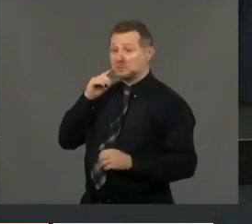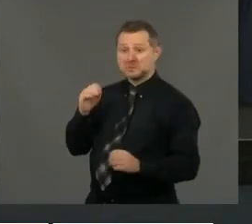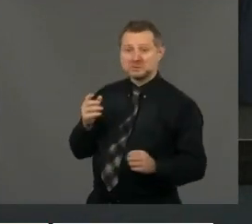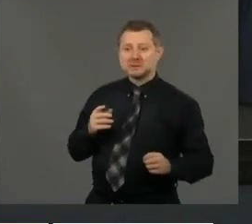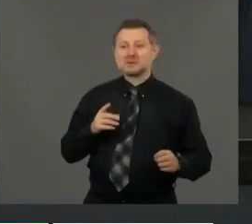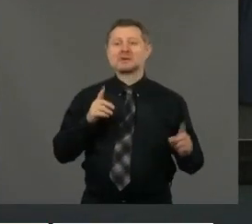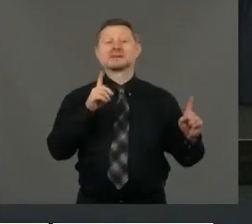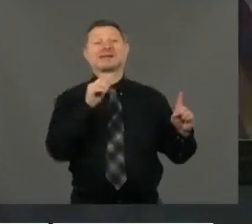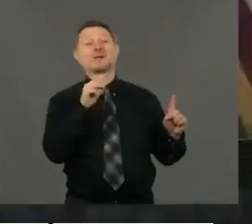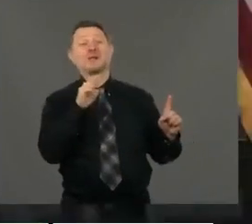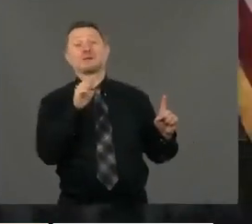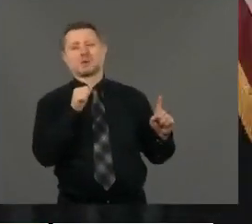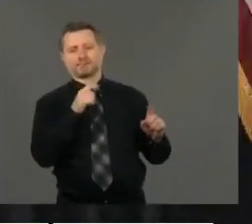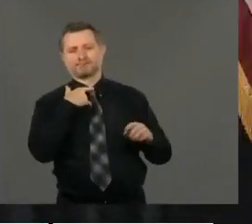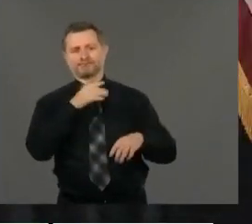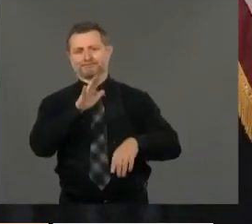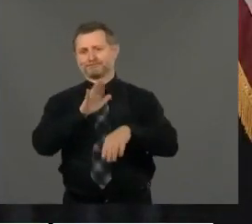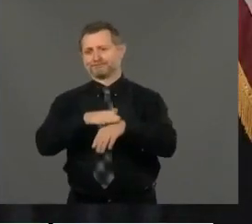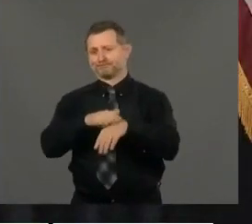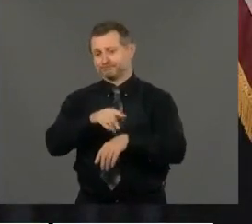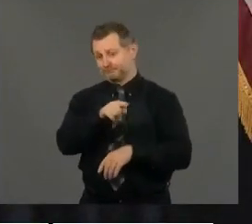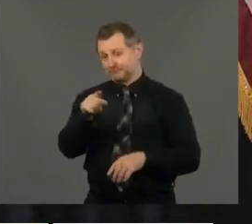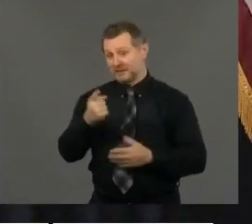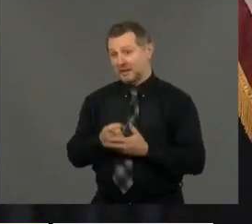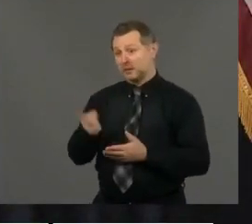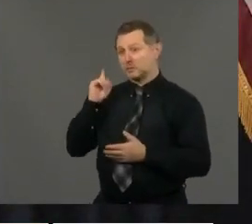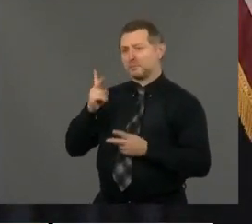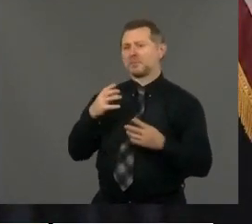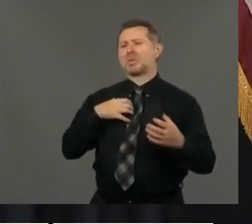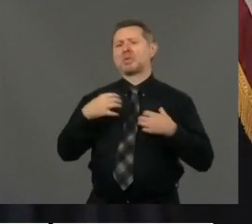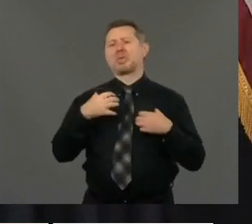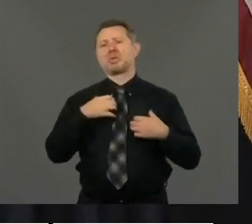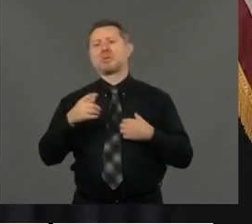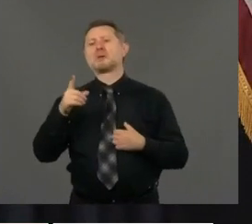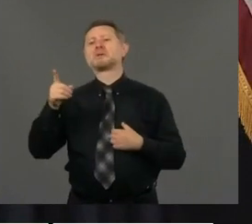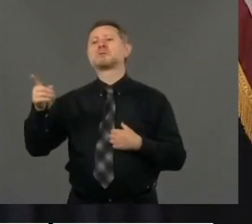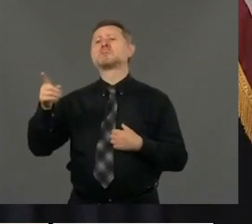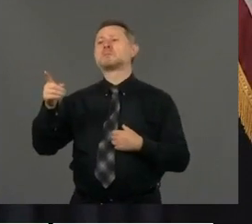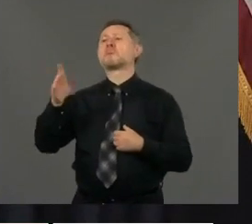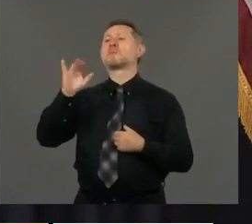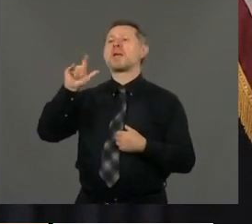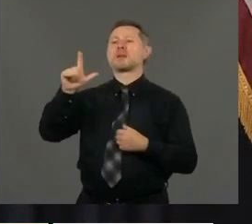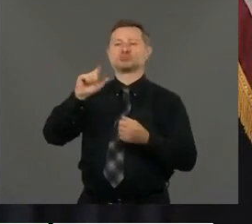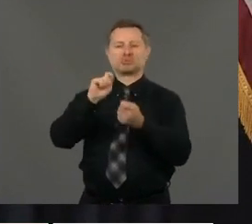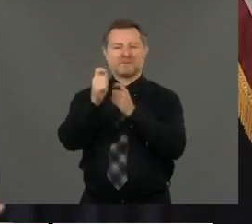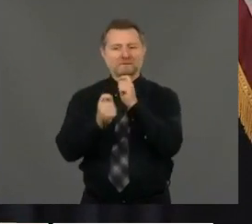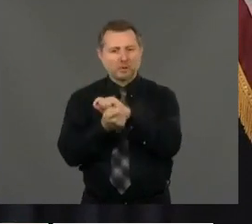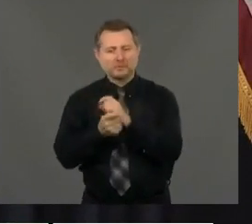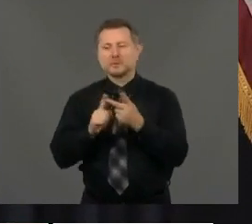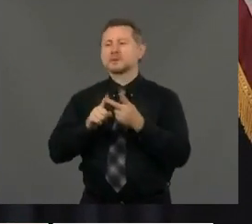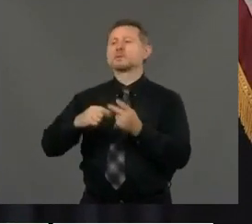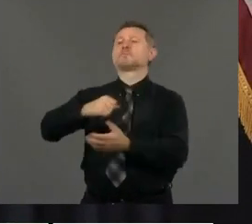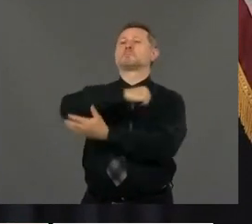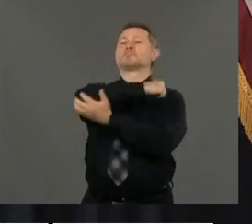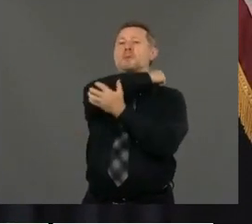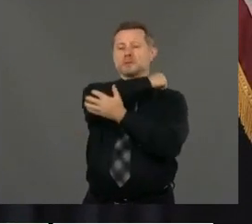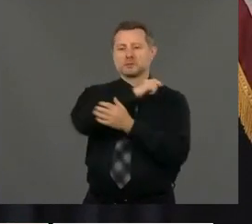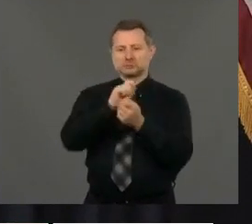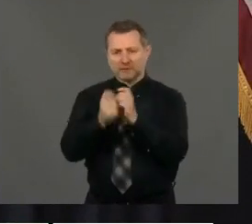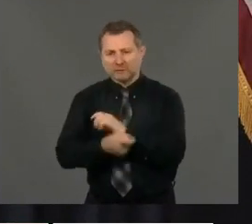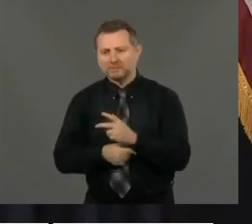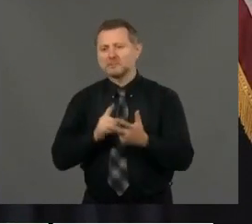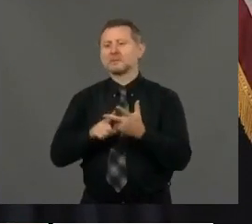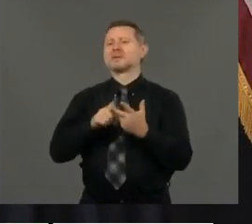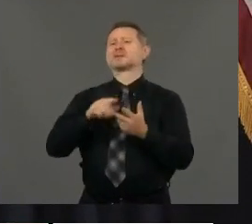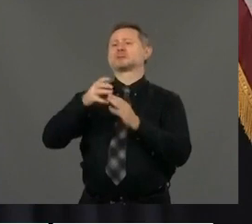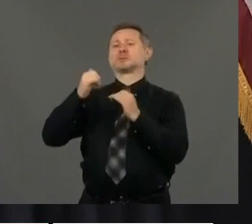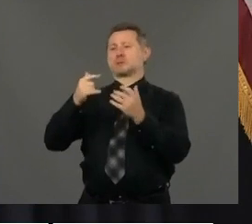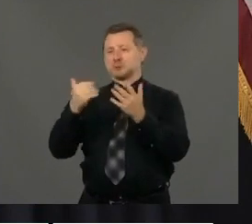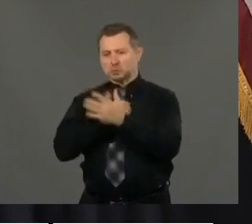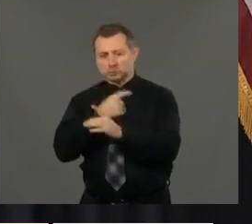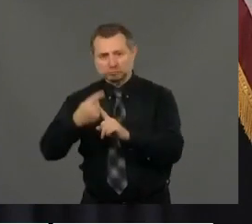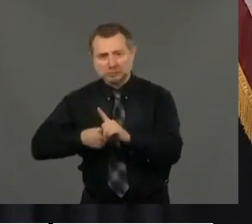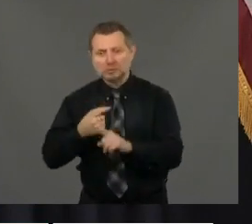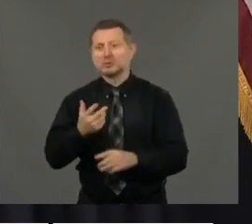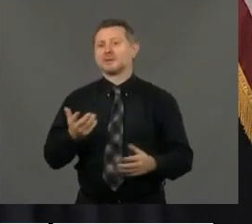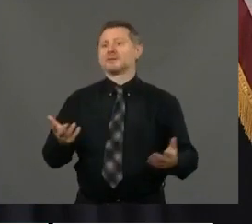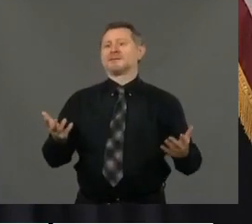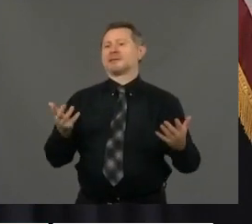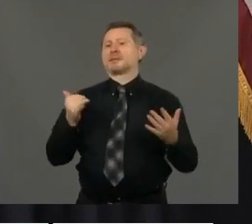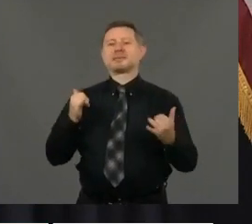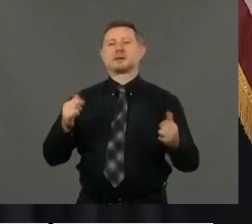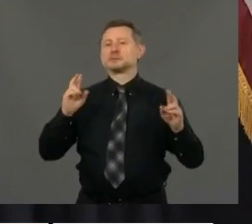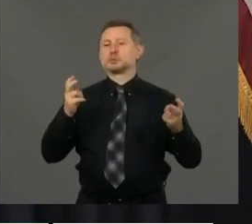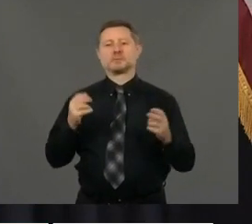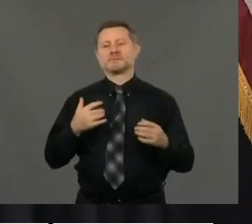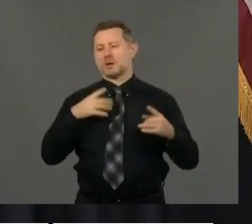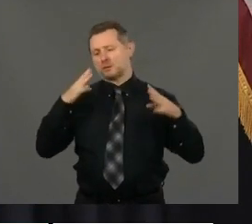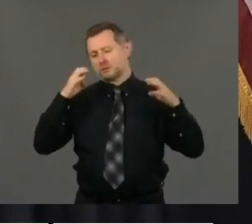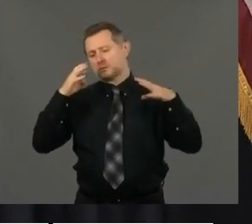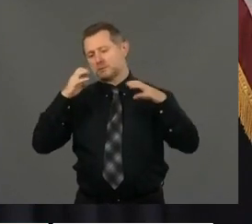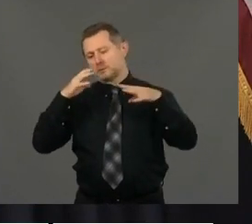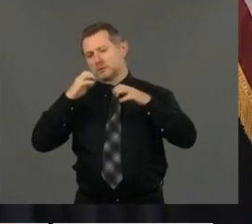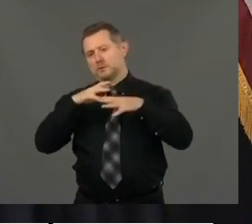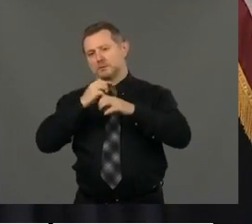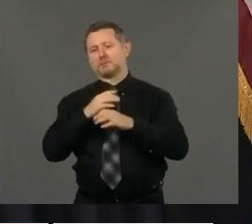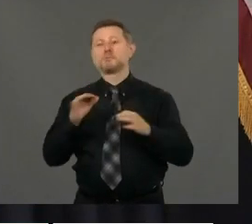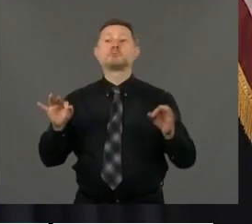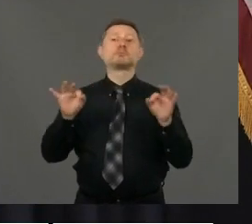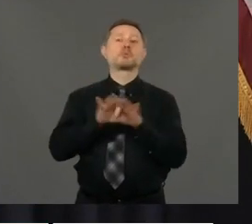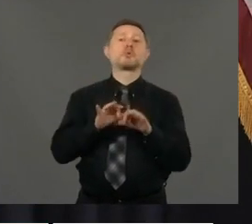IS THERE?